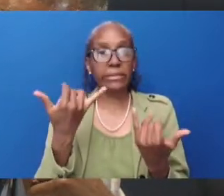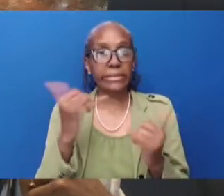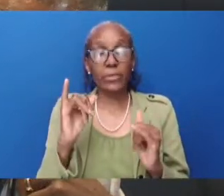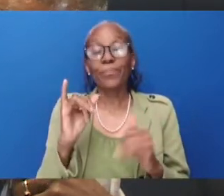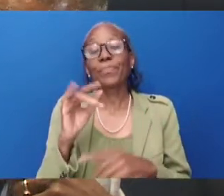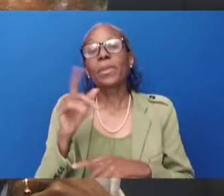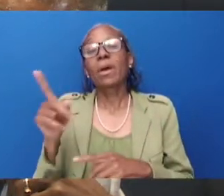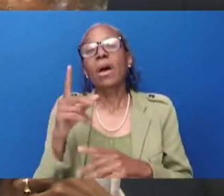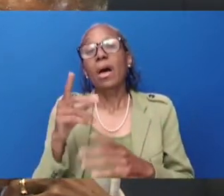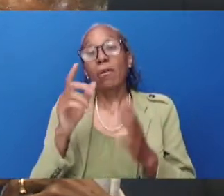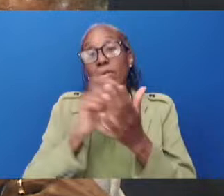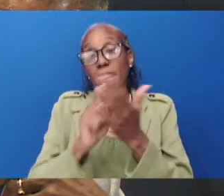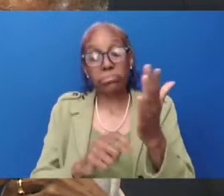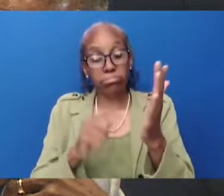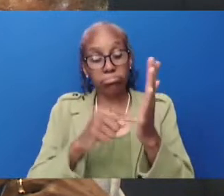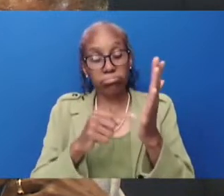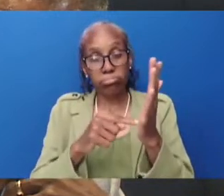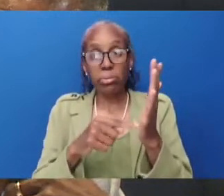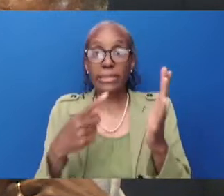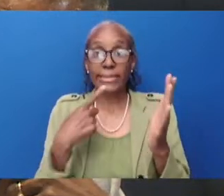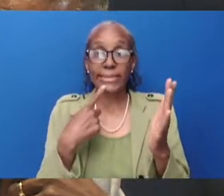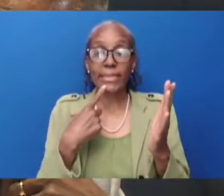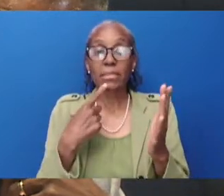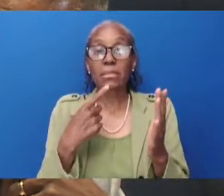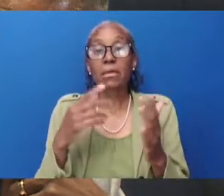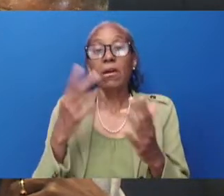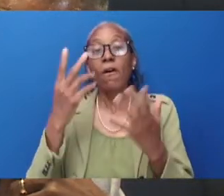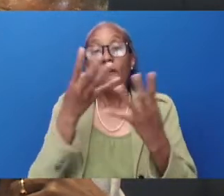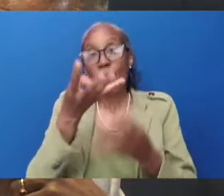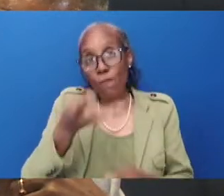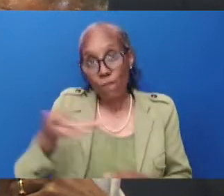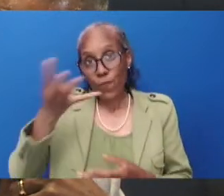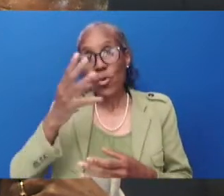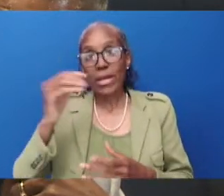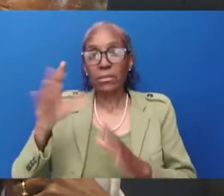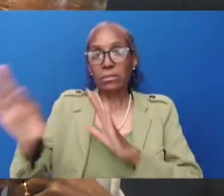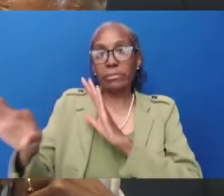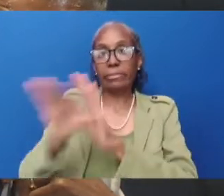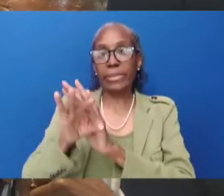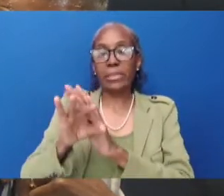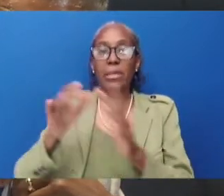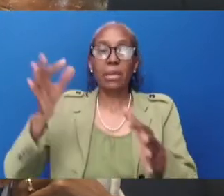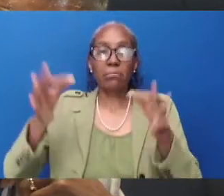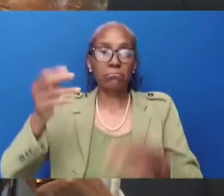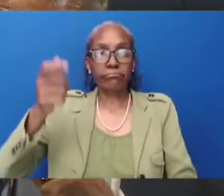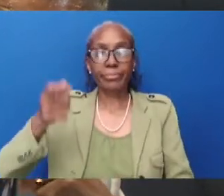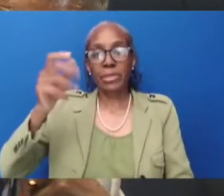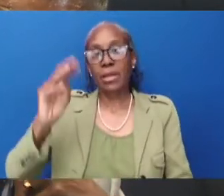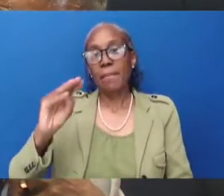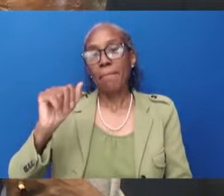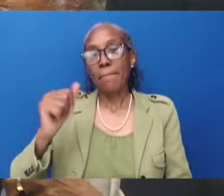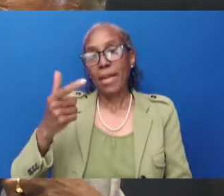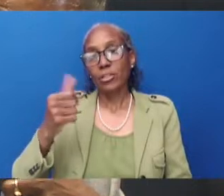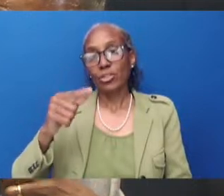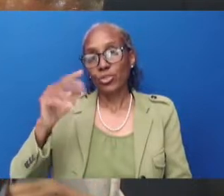ONE OF THE THINGS THAT IS A LITTLE BIT OF A STICKING POINT STILL IS THERE'S PROVISION